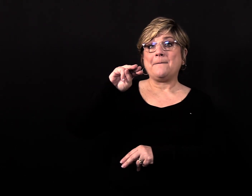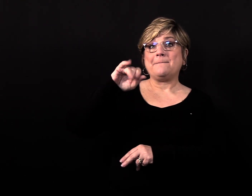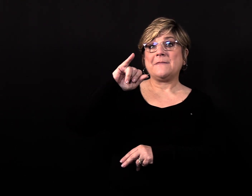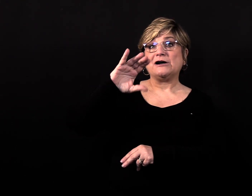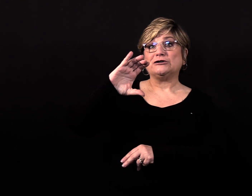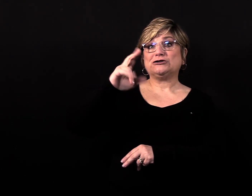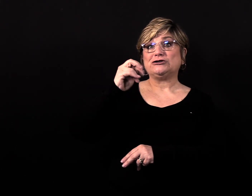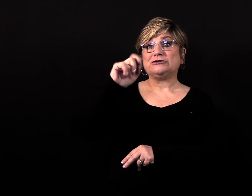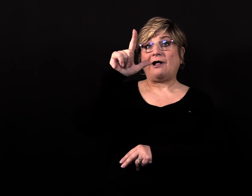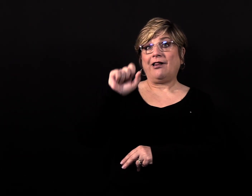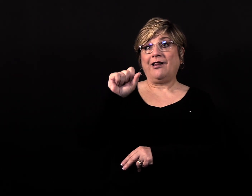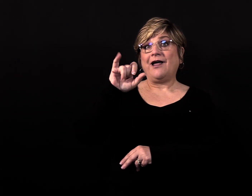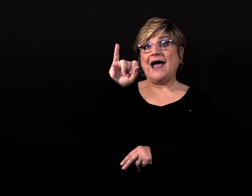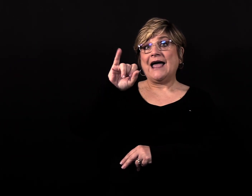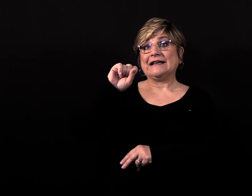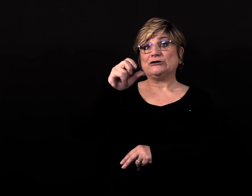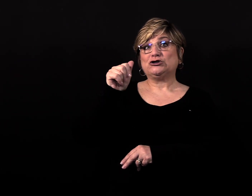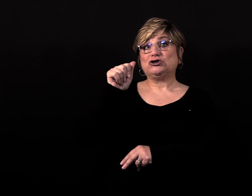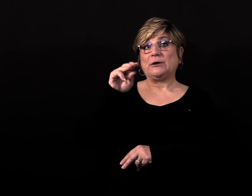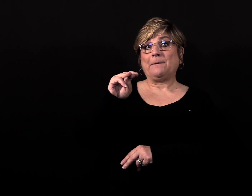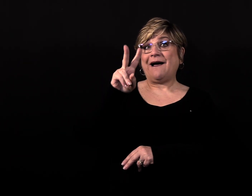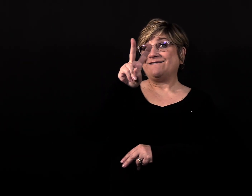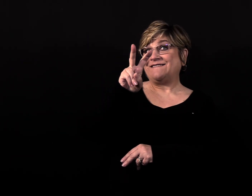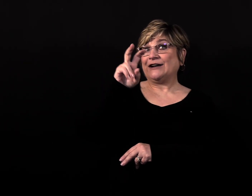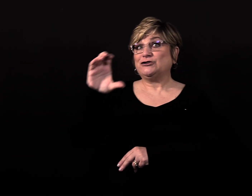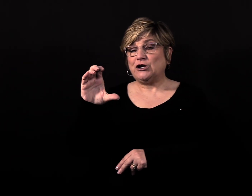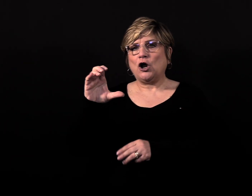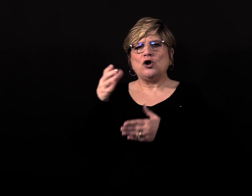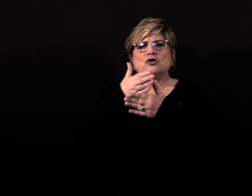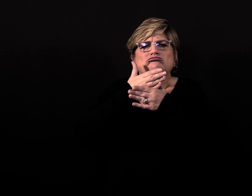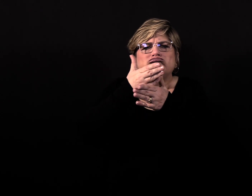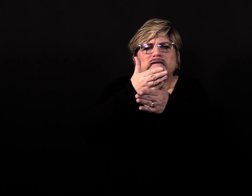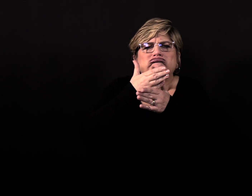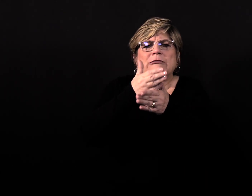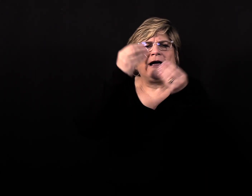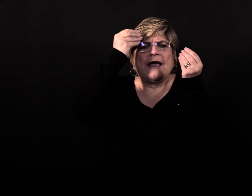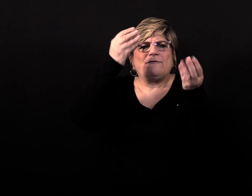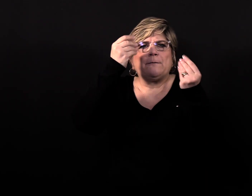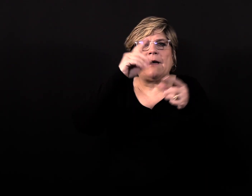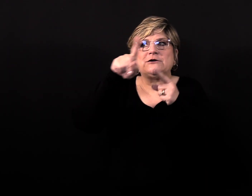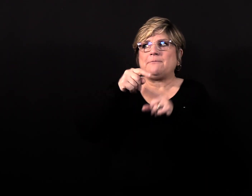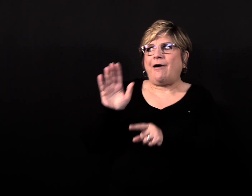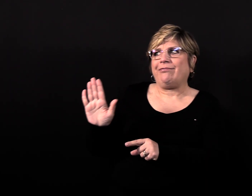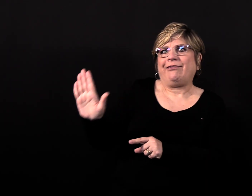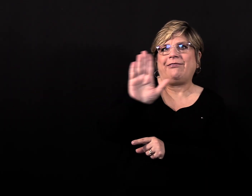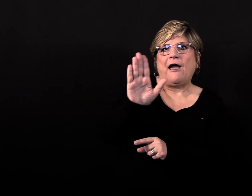and Michele Isham (vice-chair) to share